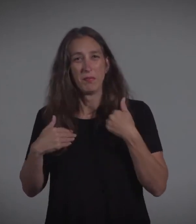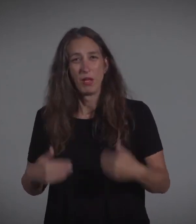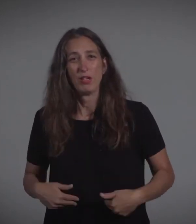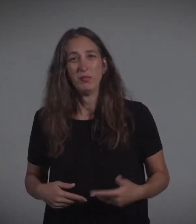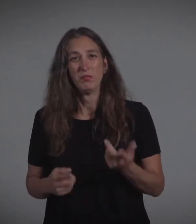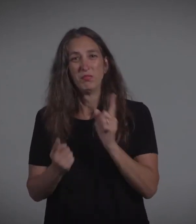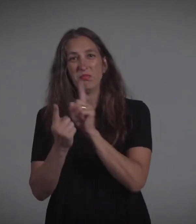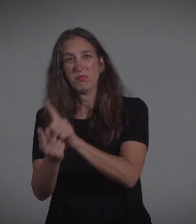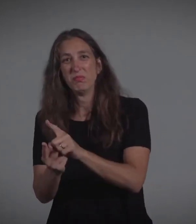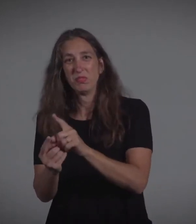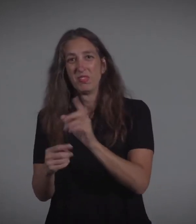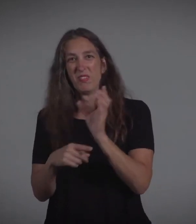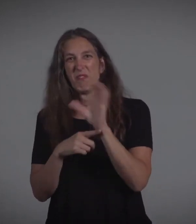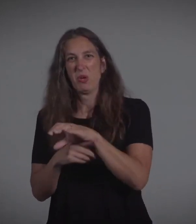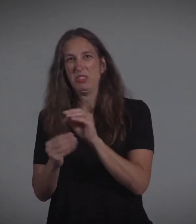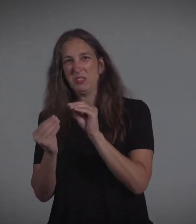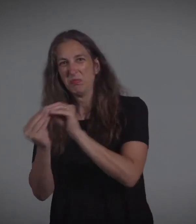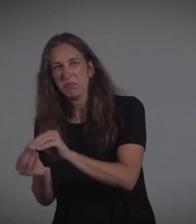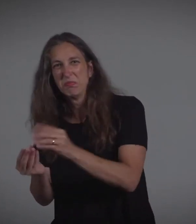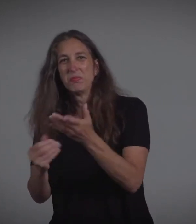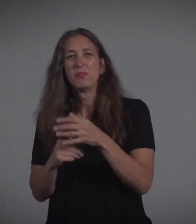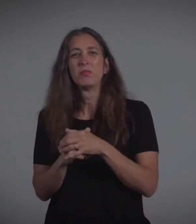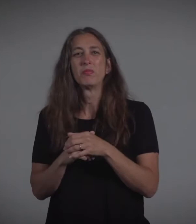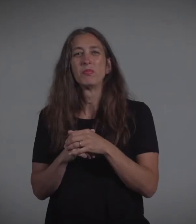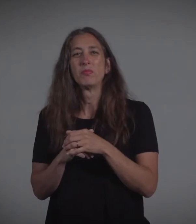of your body, forced kissing.